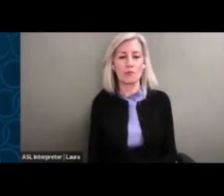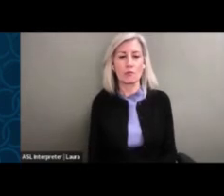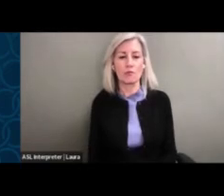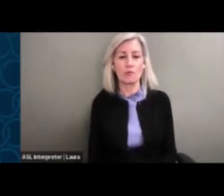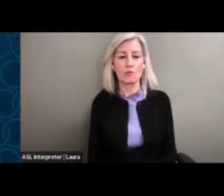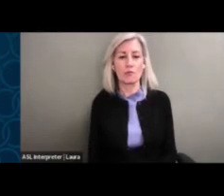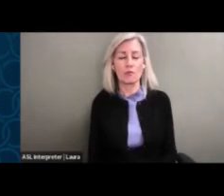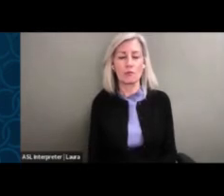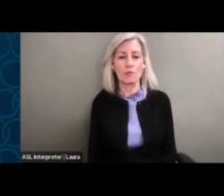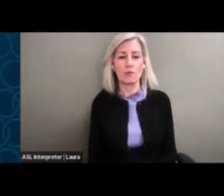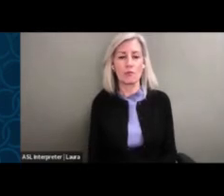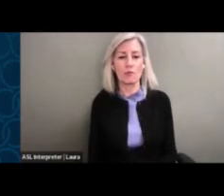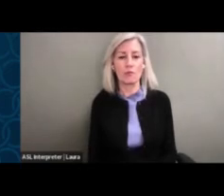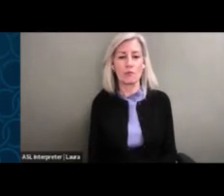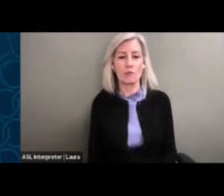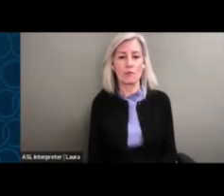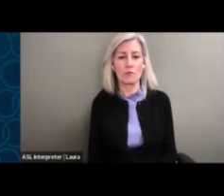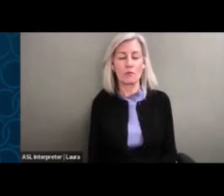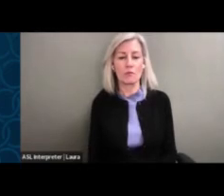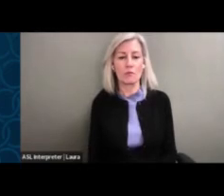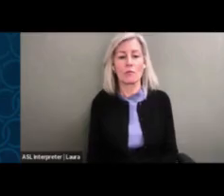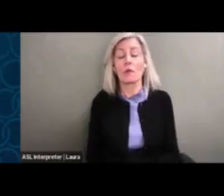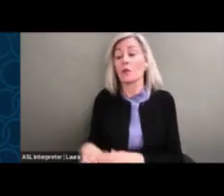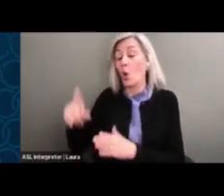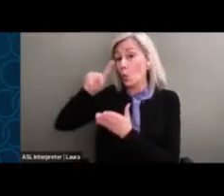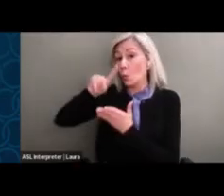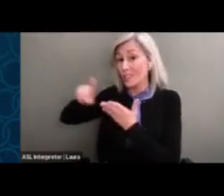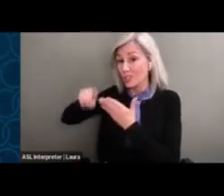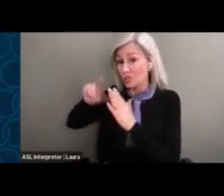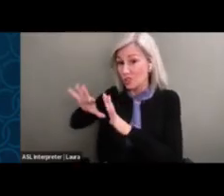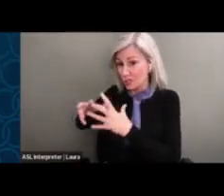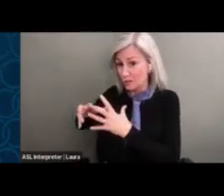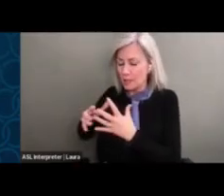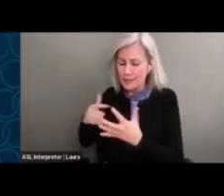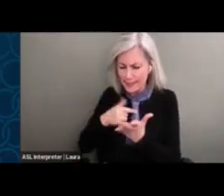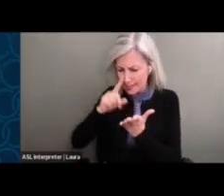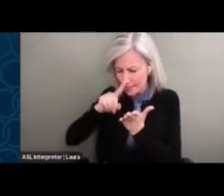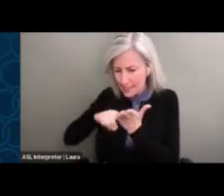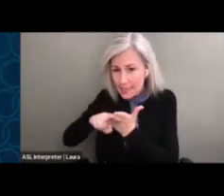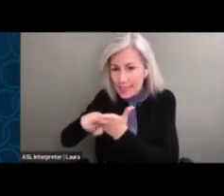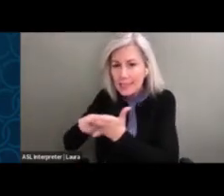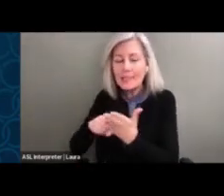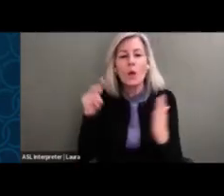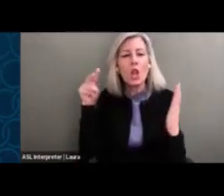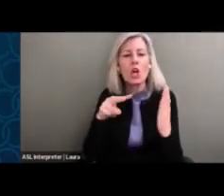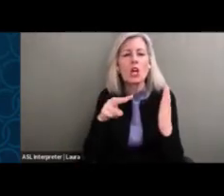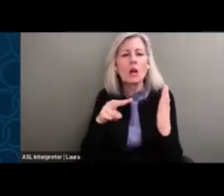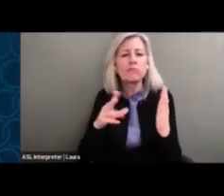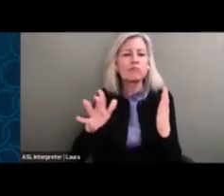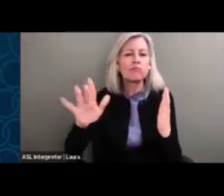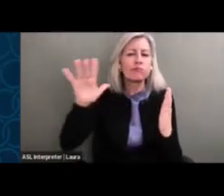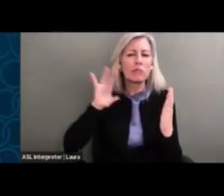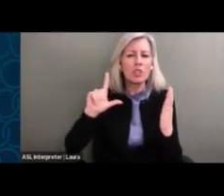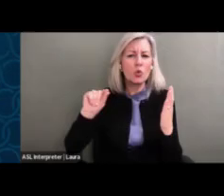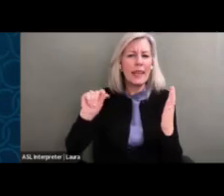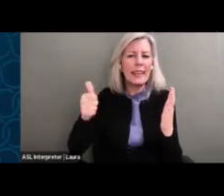to balance their budgets.